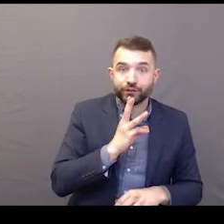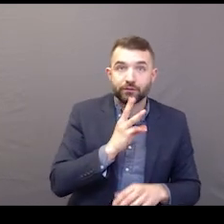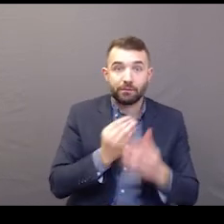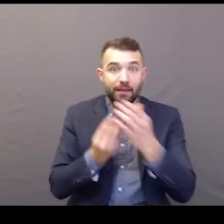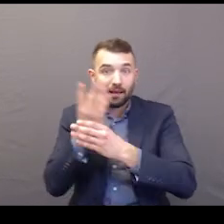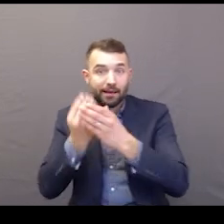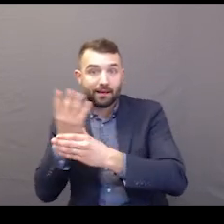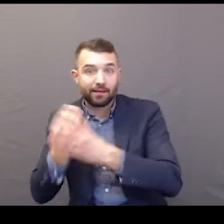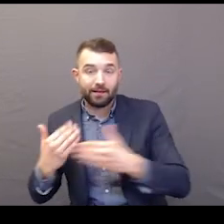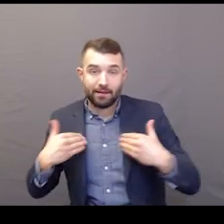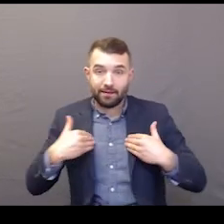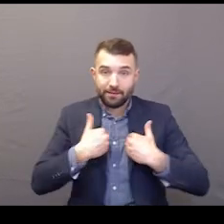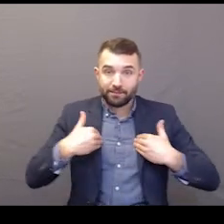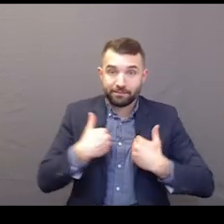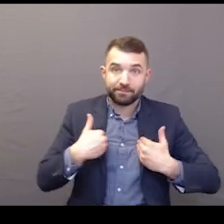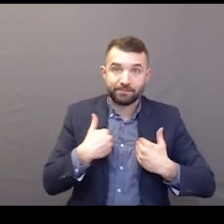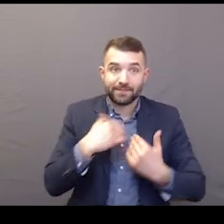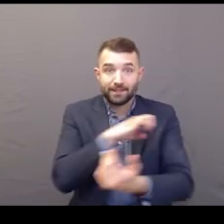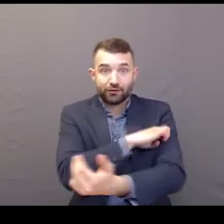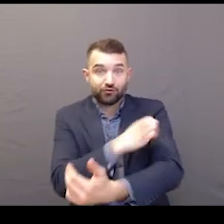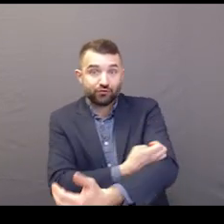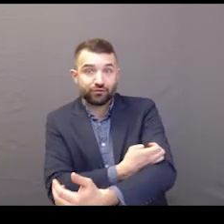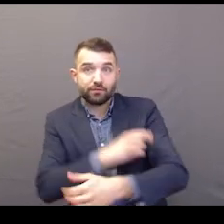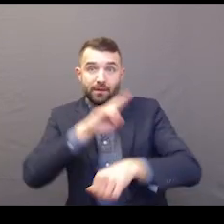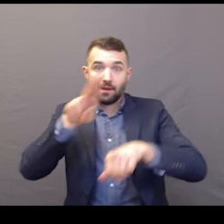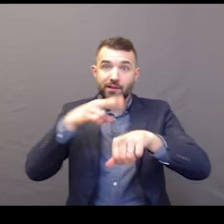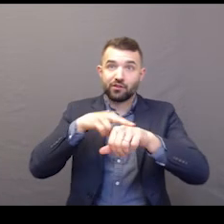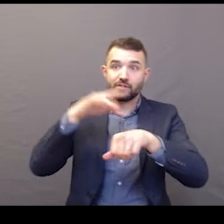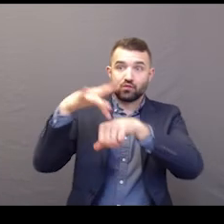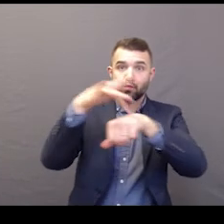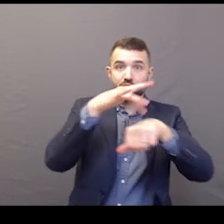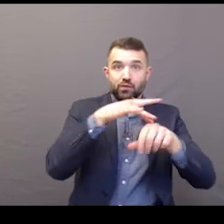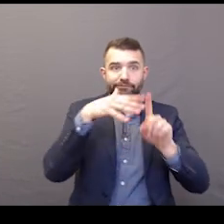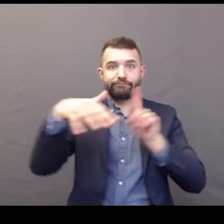energy and natural resources, environmental health (hazardous materials and noise),